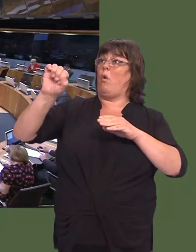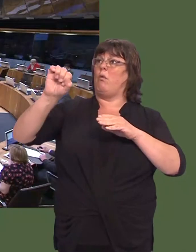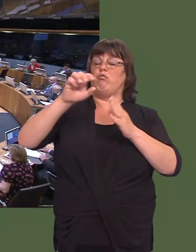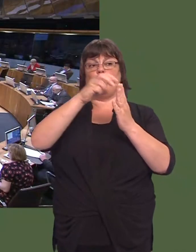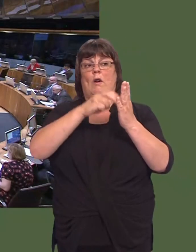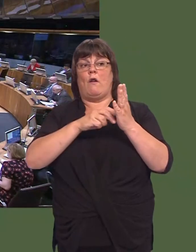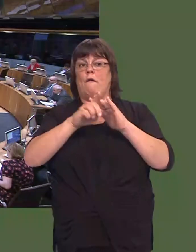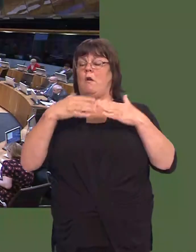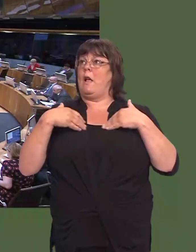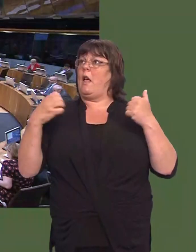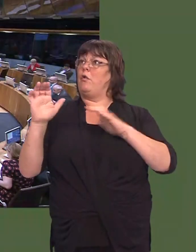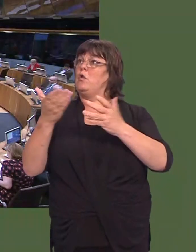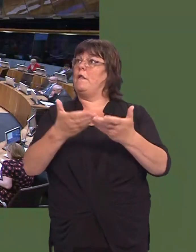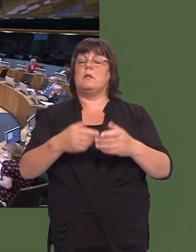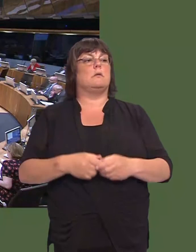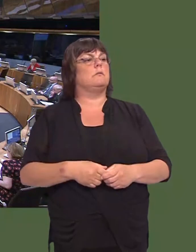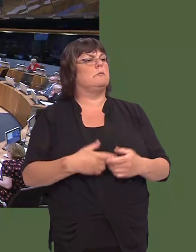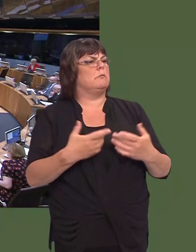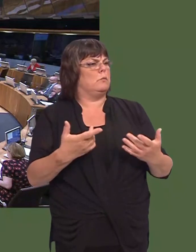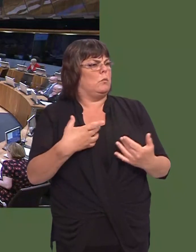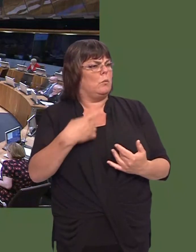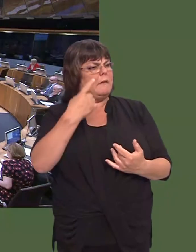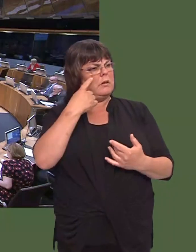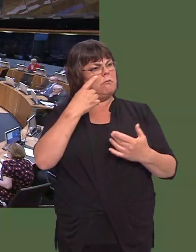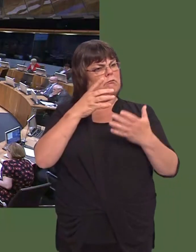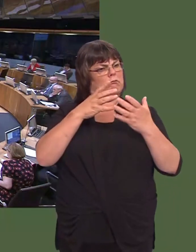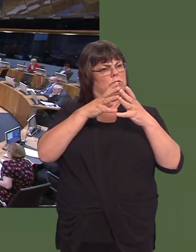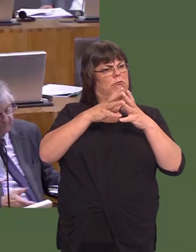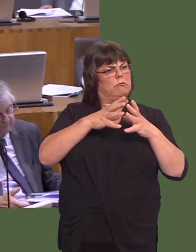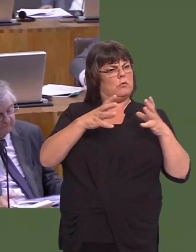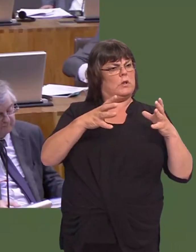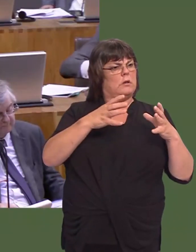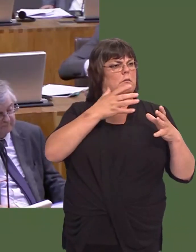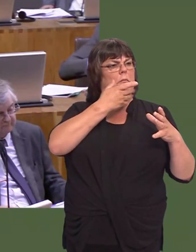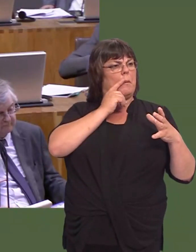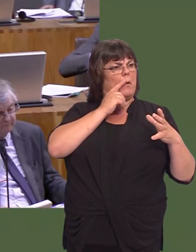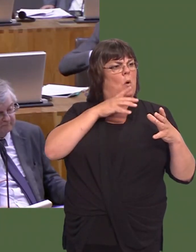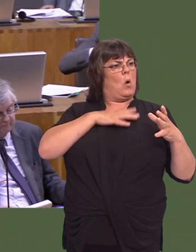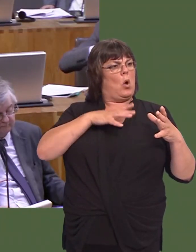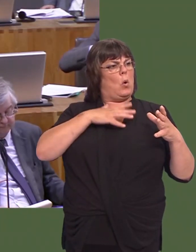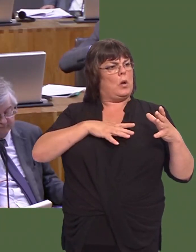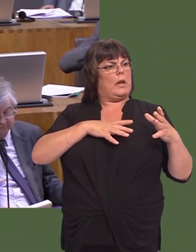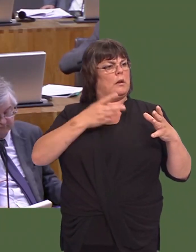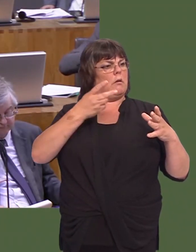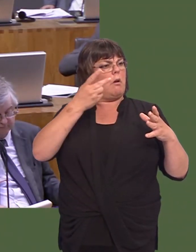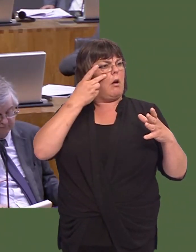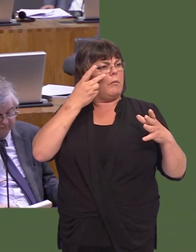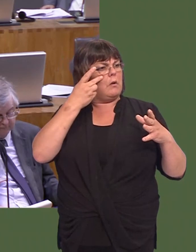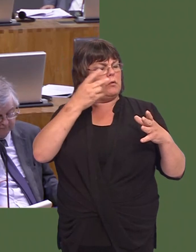Carwyn Jones: Well, we have seen an increase in the number of people who want ophthalmological